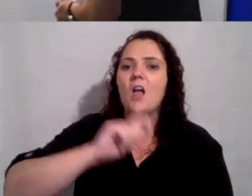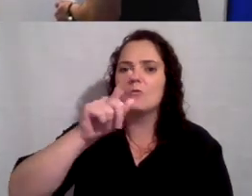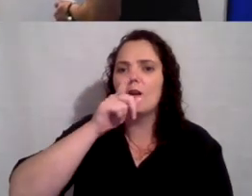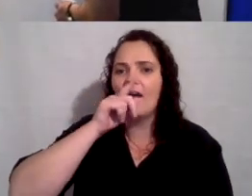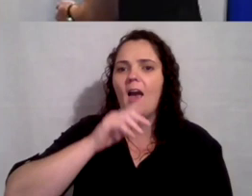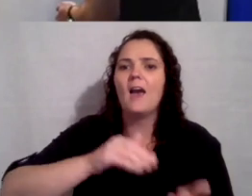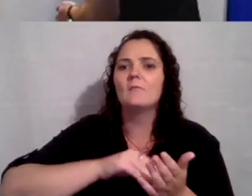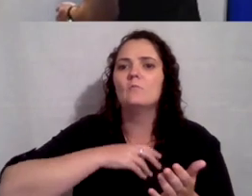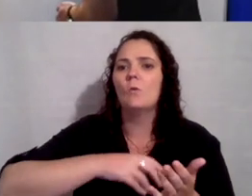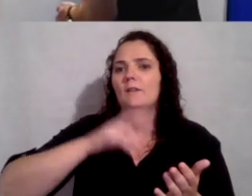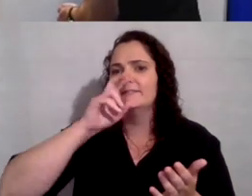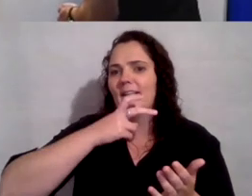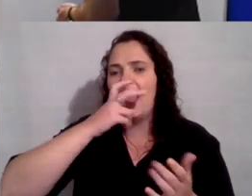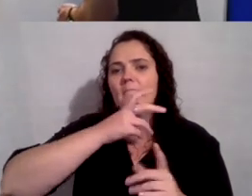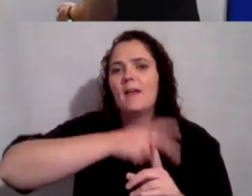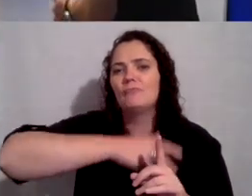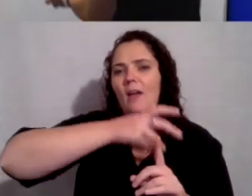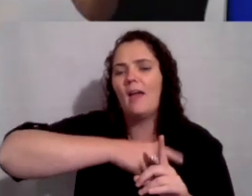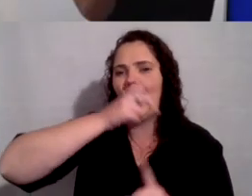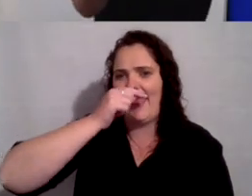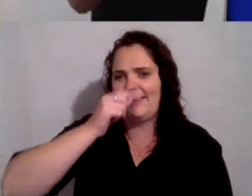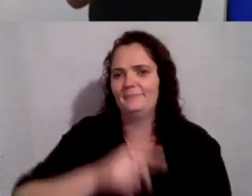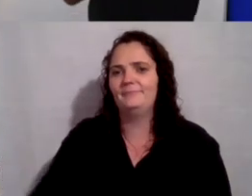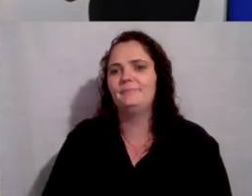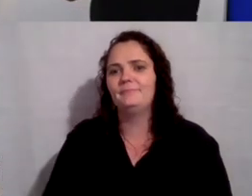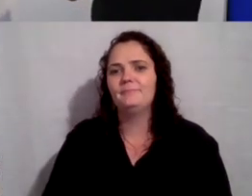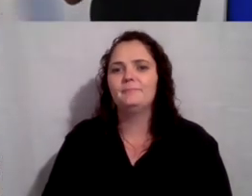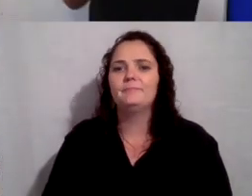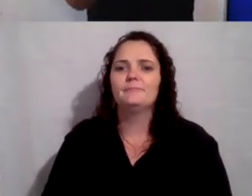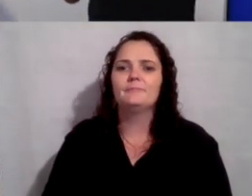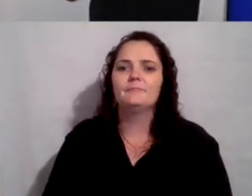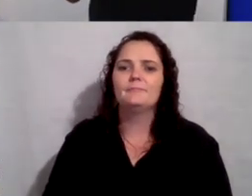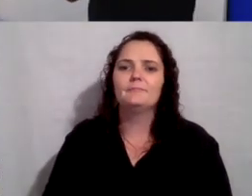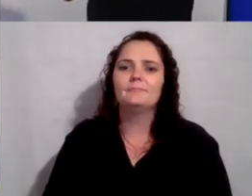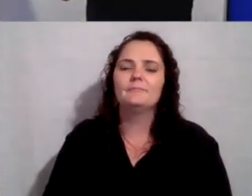value into the background and darken it up, if you really want to pop some aspect of the background back out again